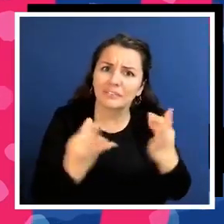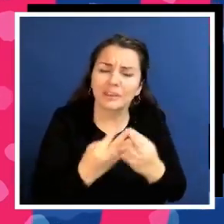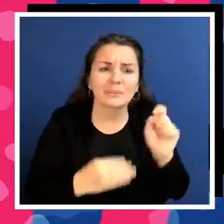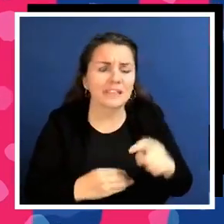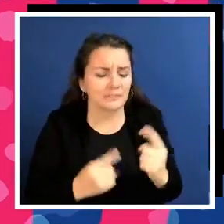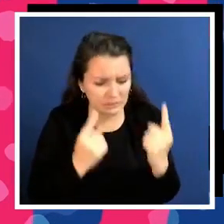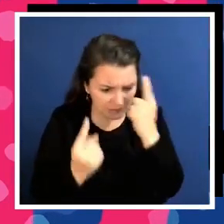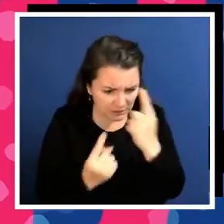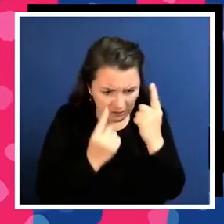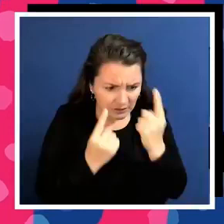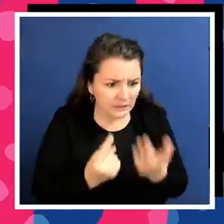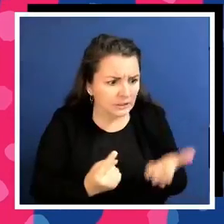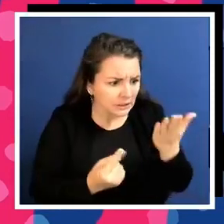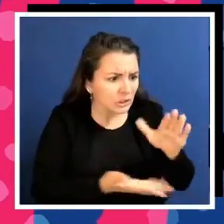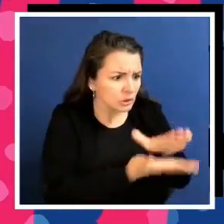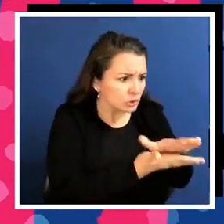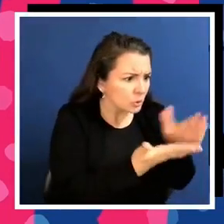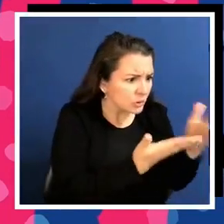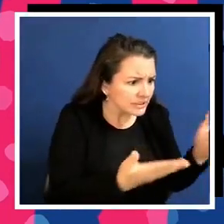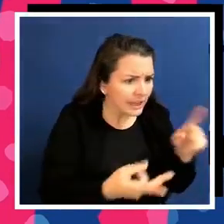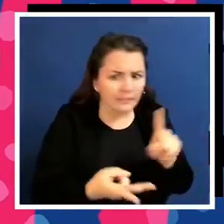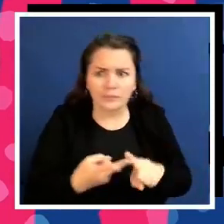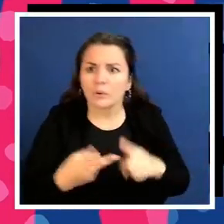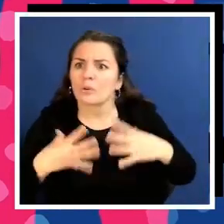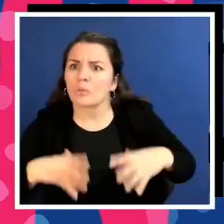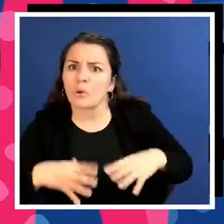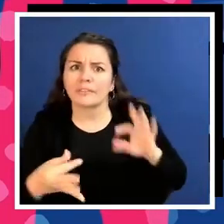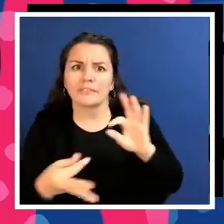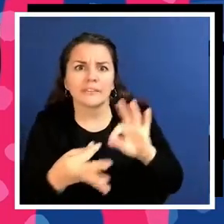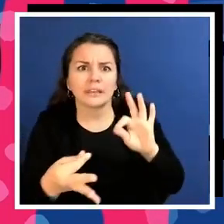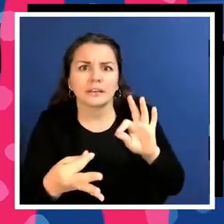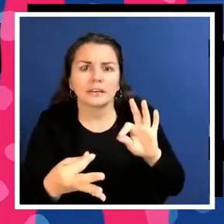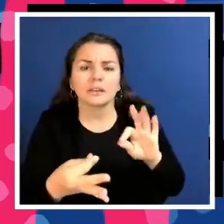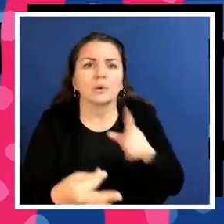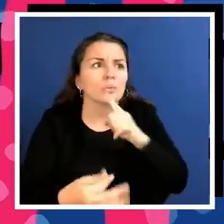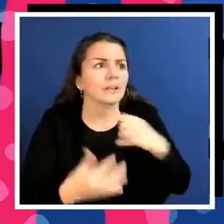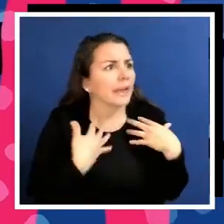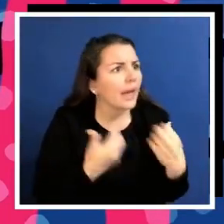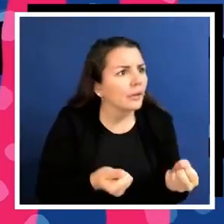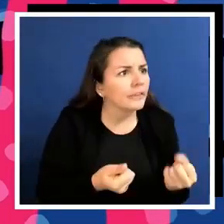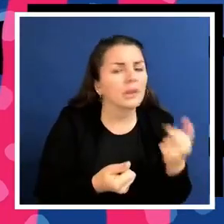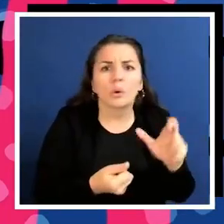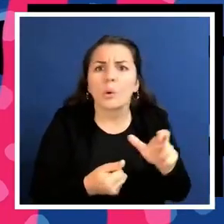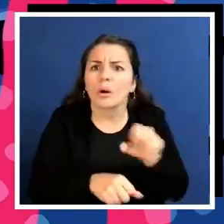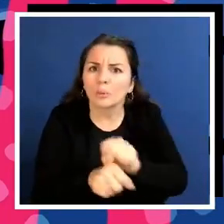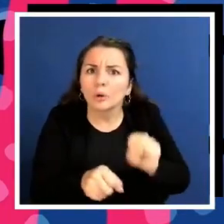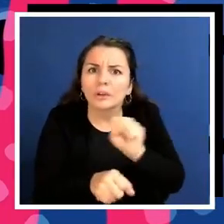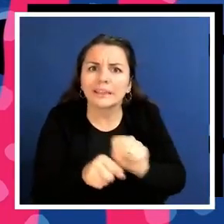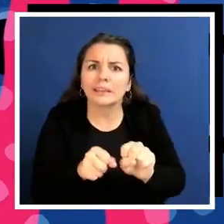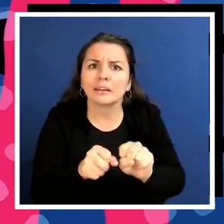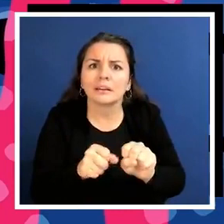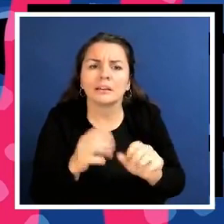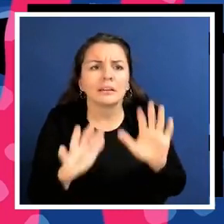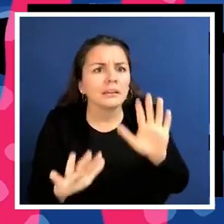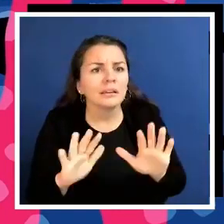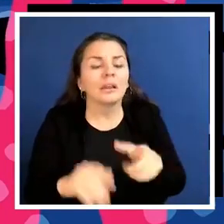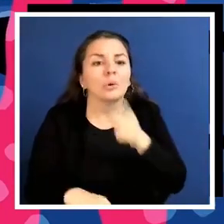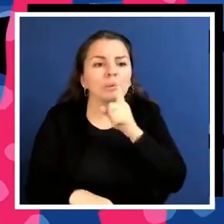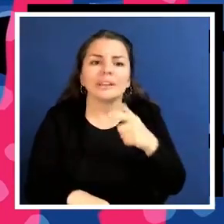CARTOONY FAMILIES HAVE TO CHOOSE BETWEEN BUYING SCHOOL